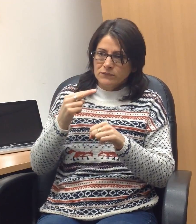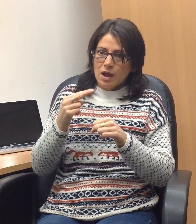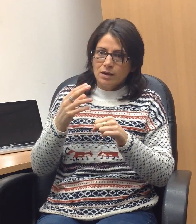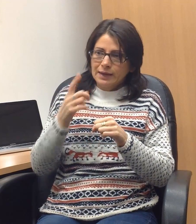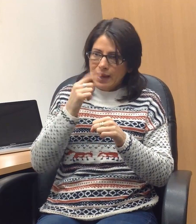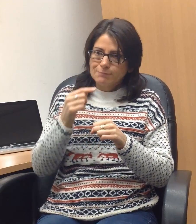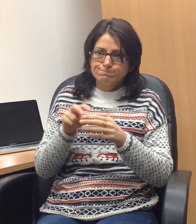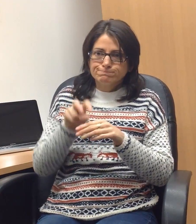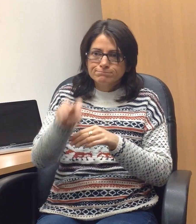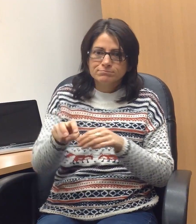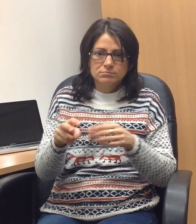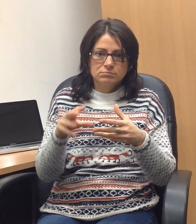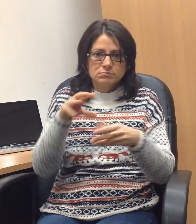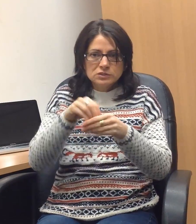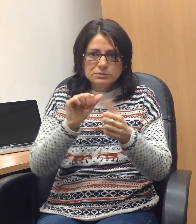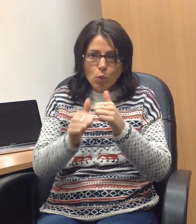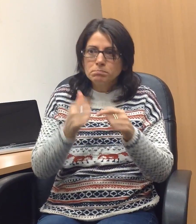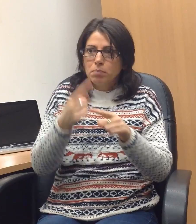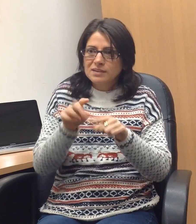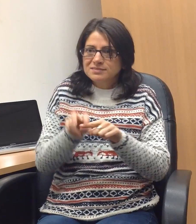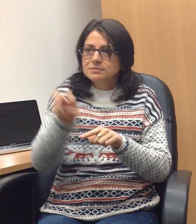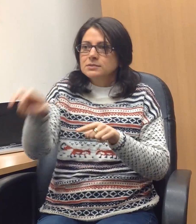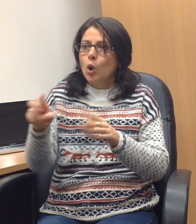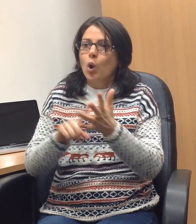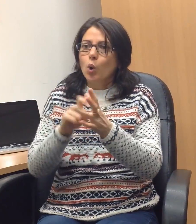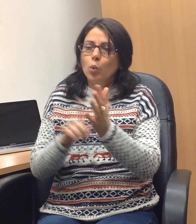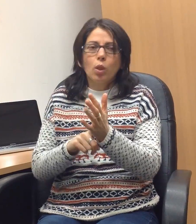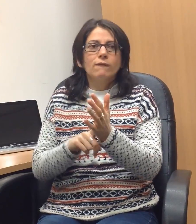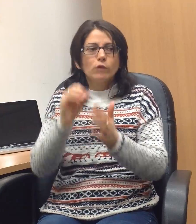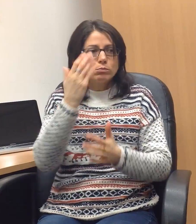getting involved in sport and take the next step to go from